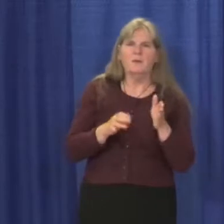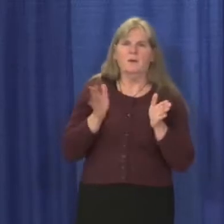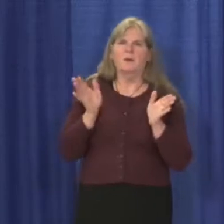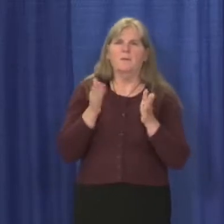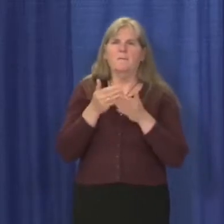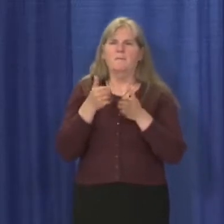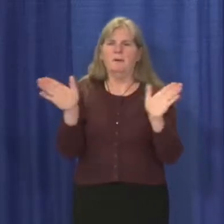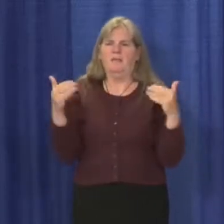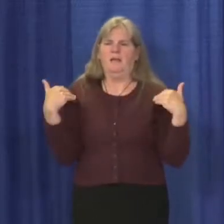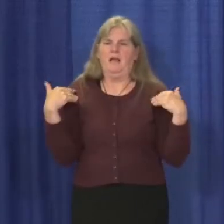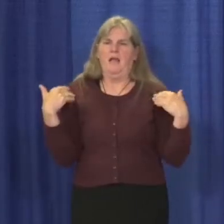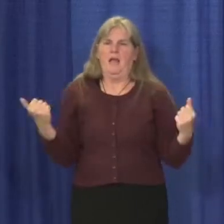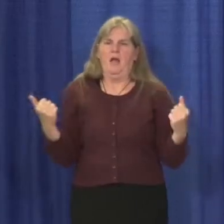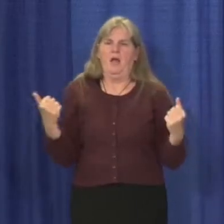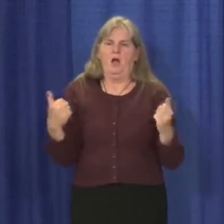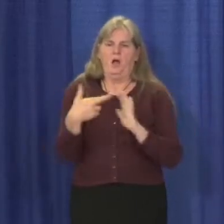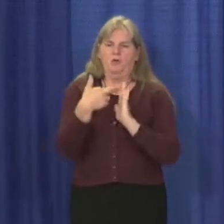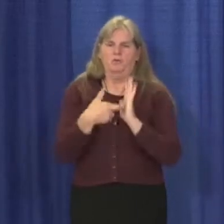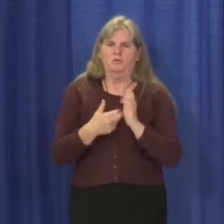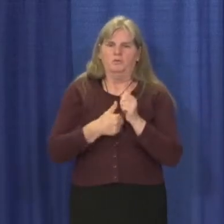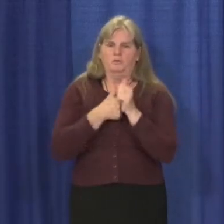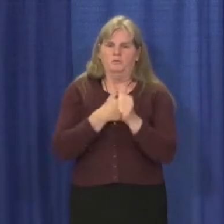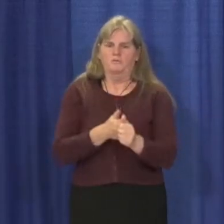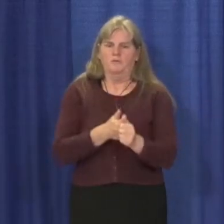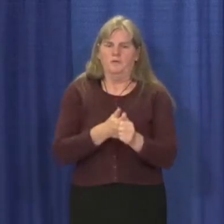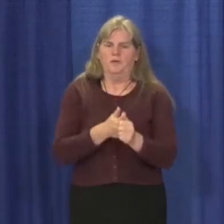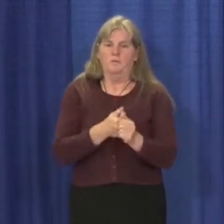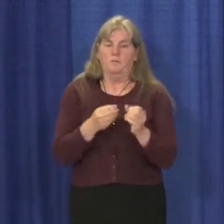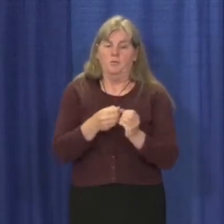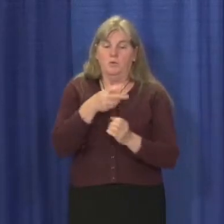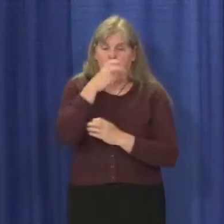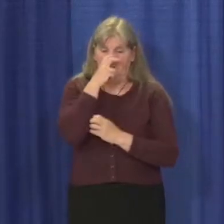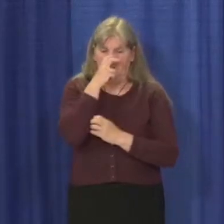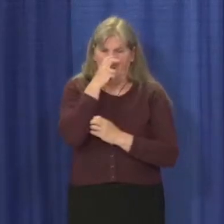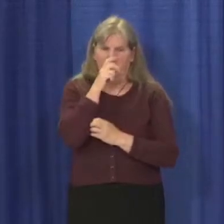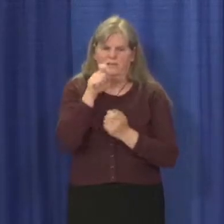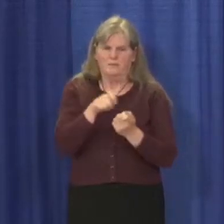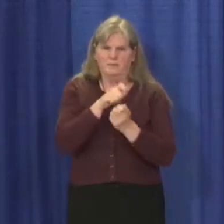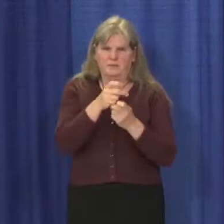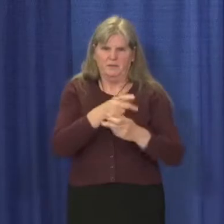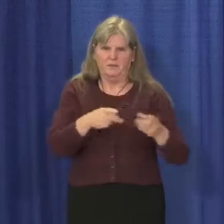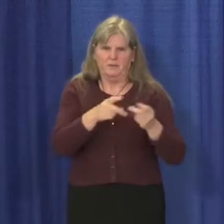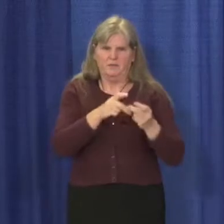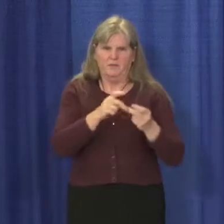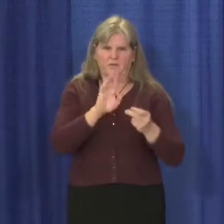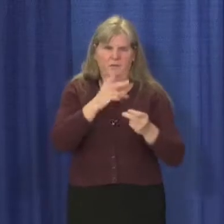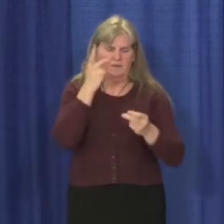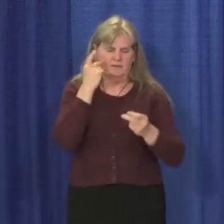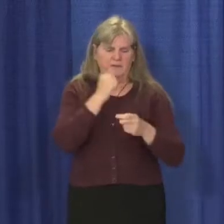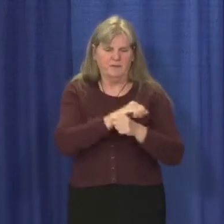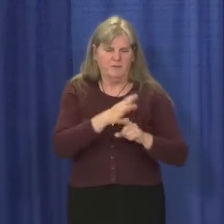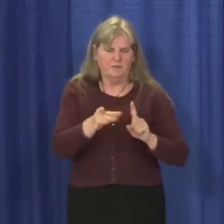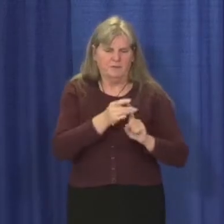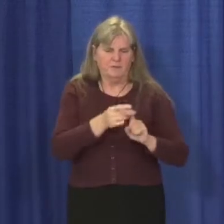measures with where we see the highest transmission risk. We have been seeing some